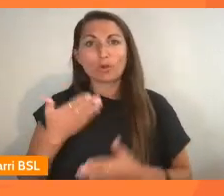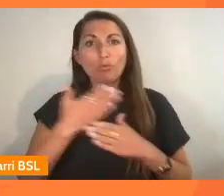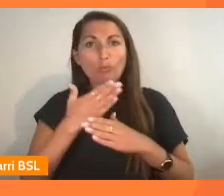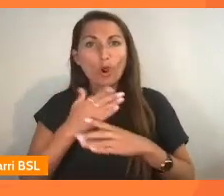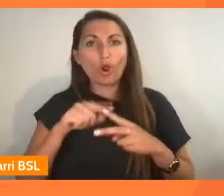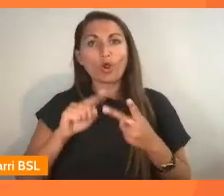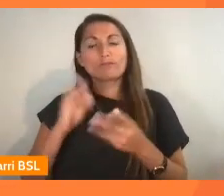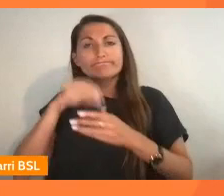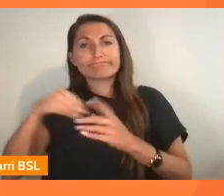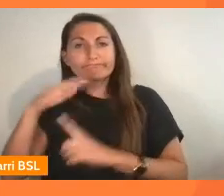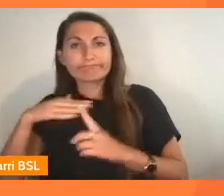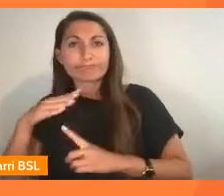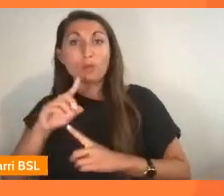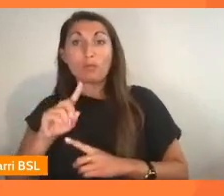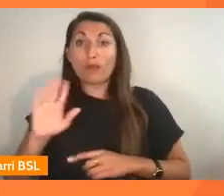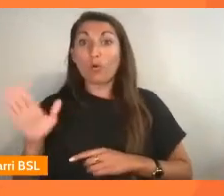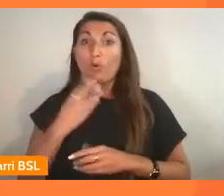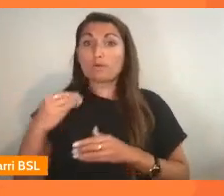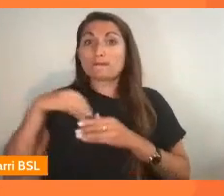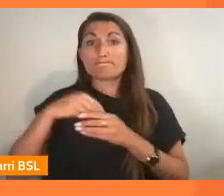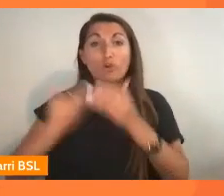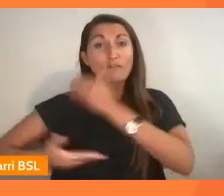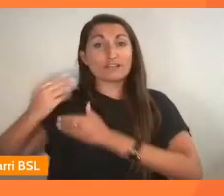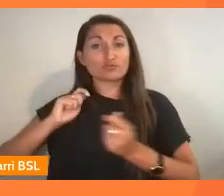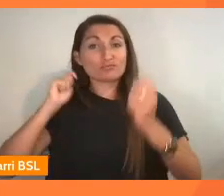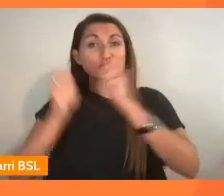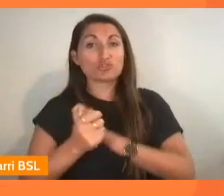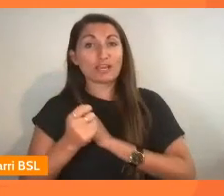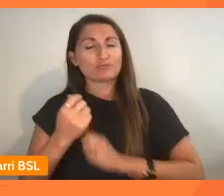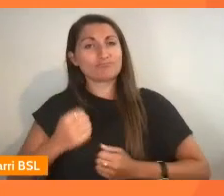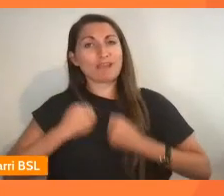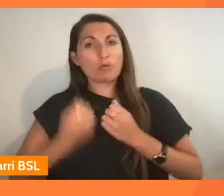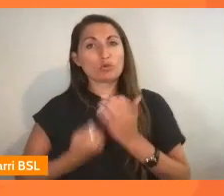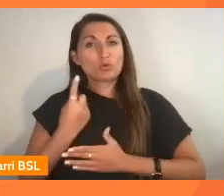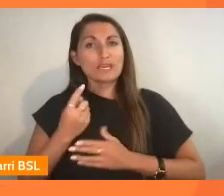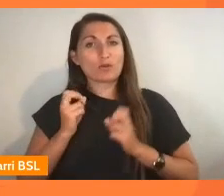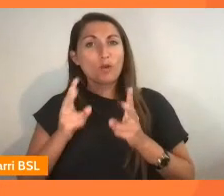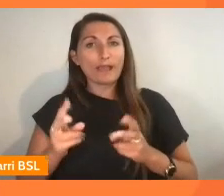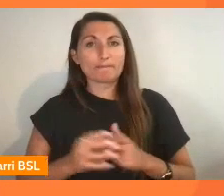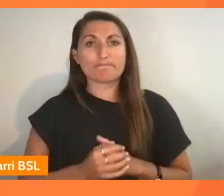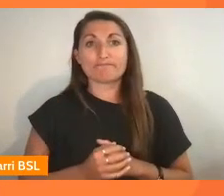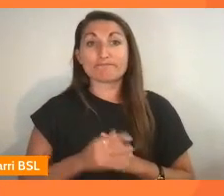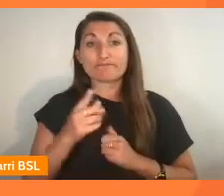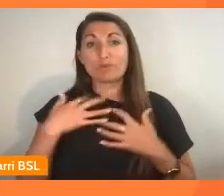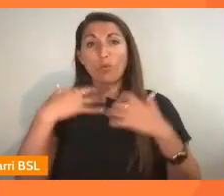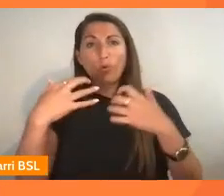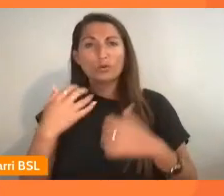in our own unique way. So some audience figures and insights.